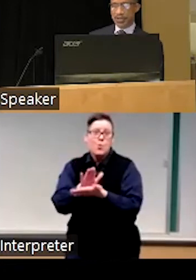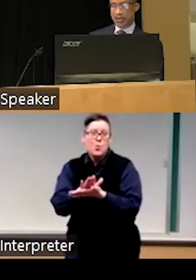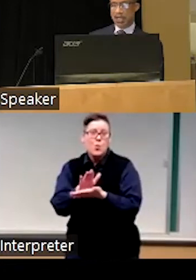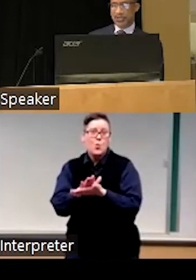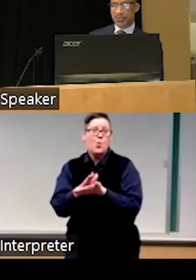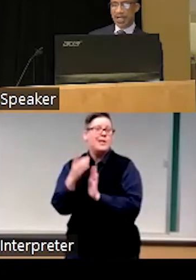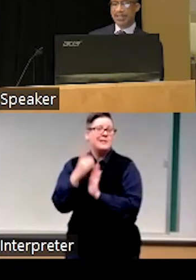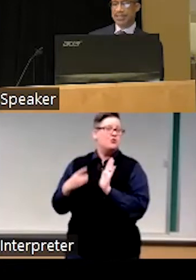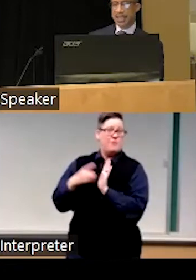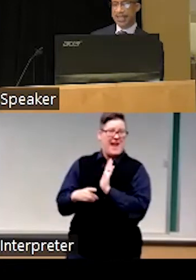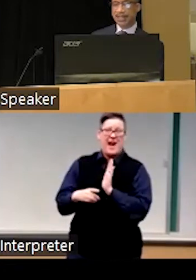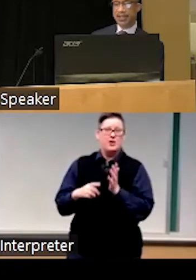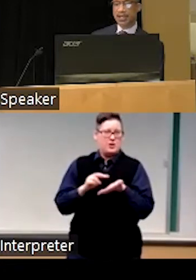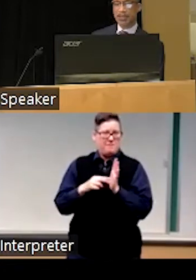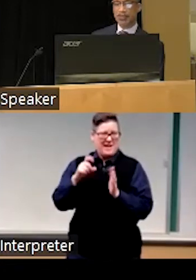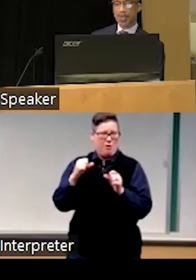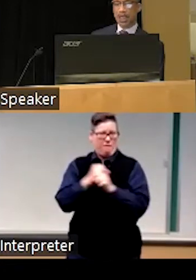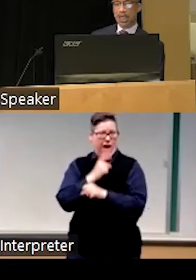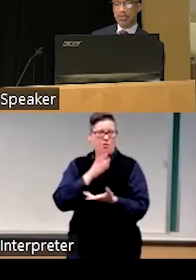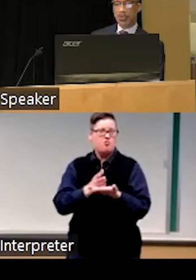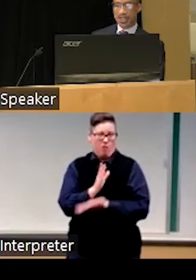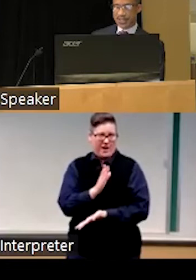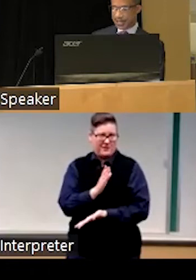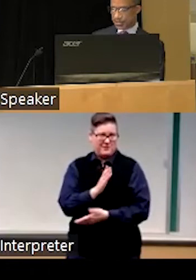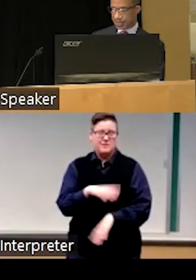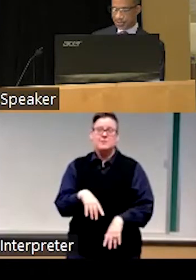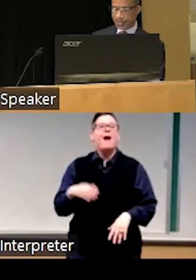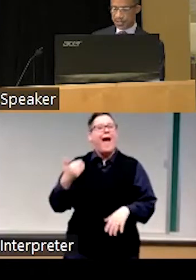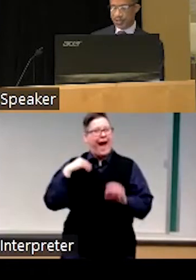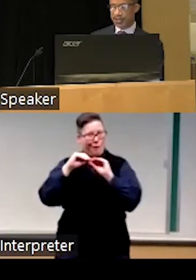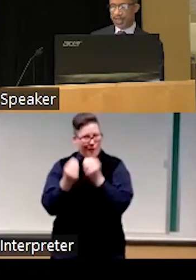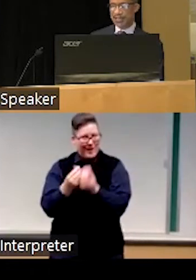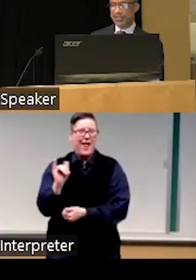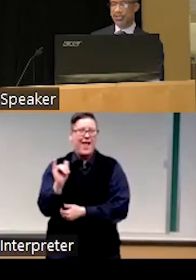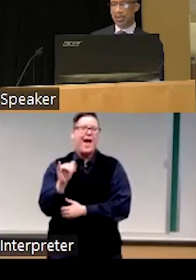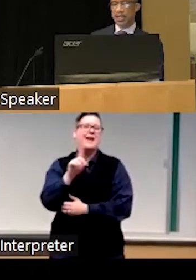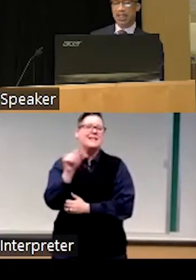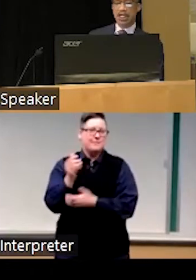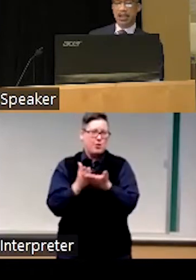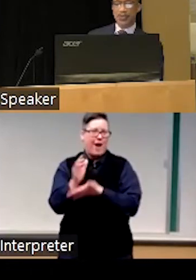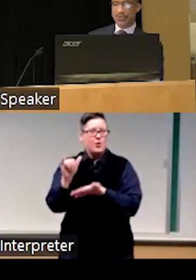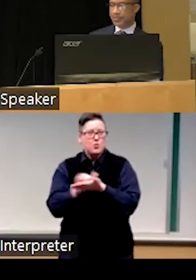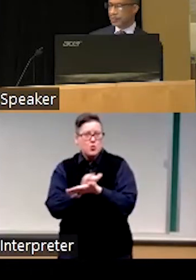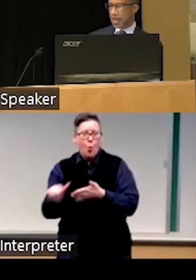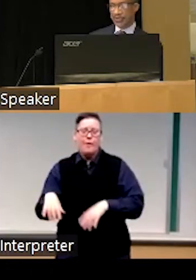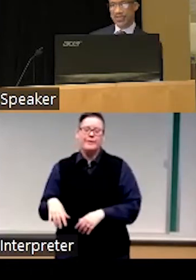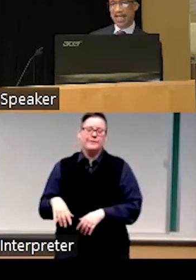um is there as their rights and organizations such as disability rights New York their every